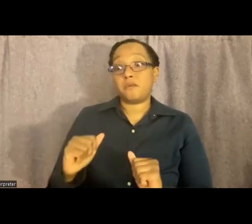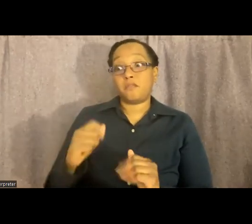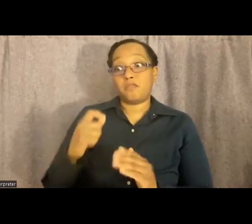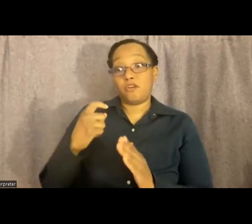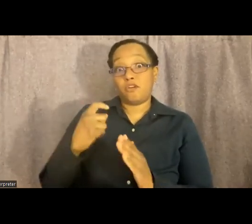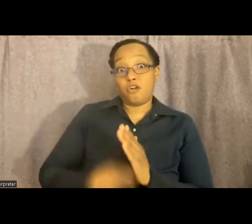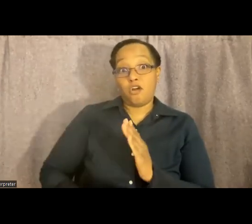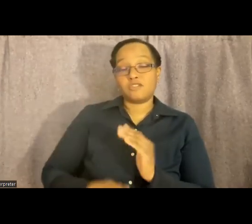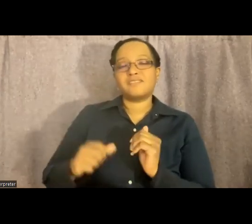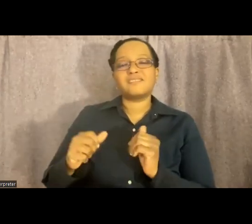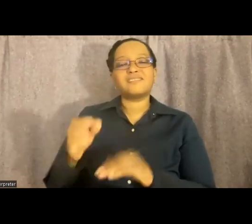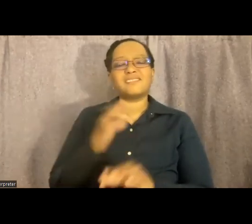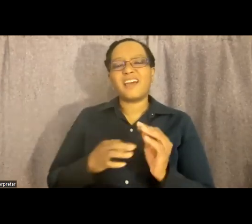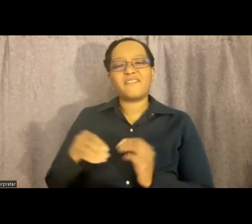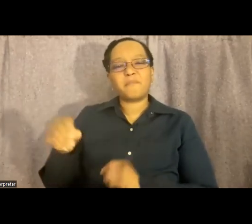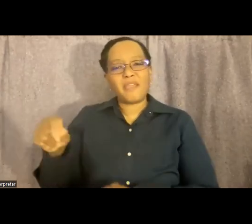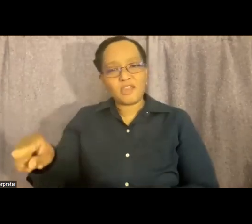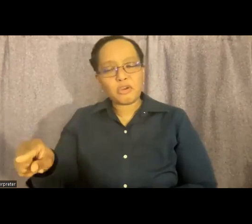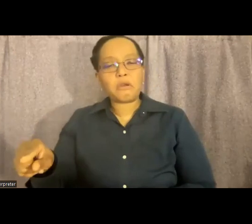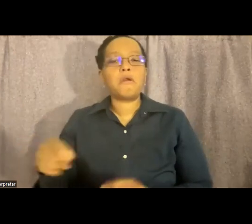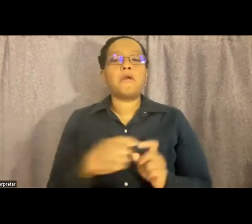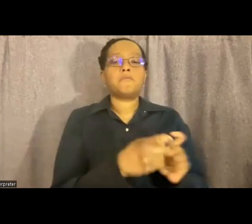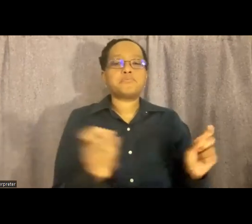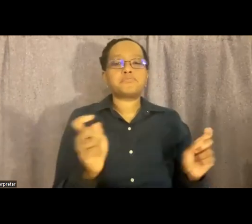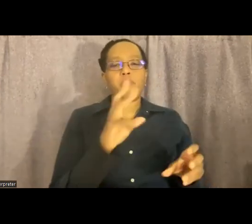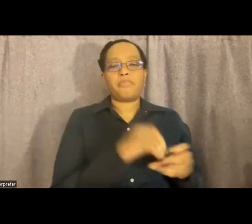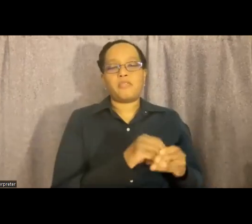and reimagined within community-based affordable housing models.